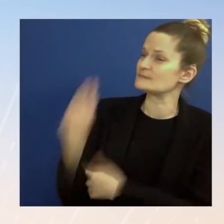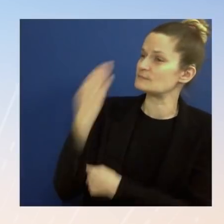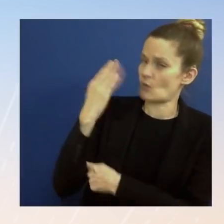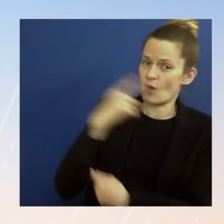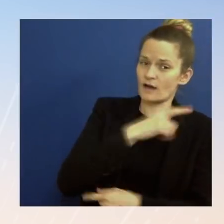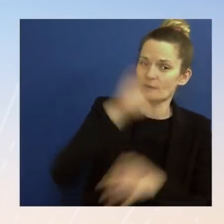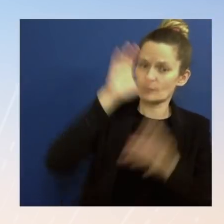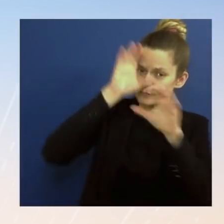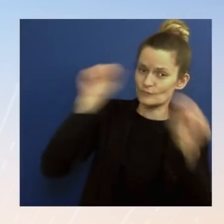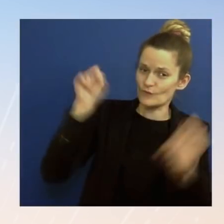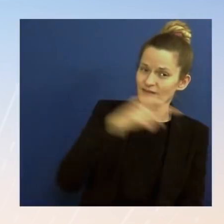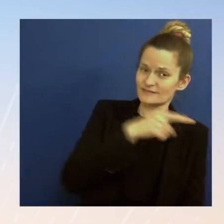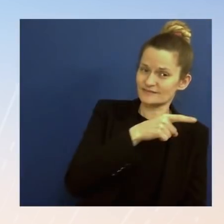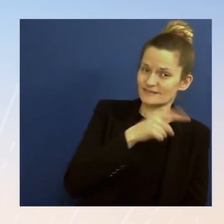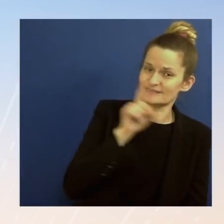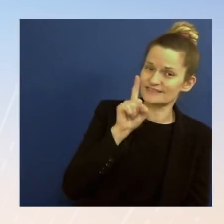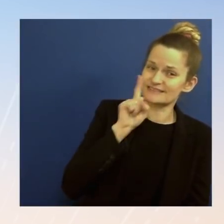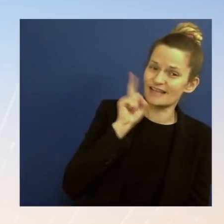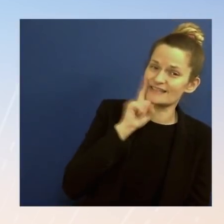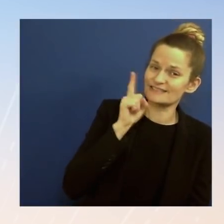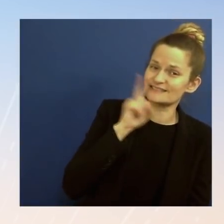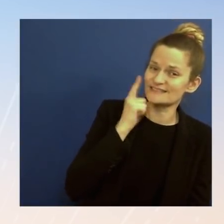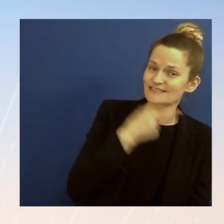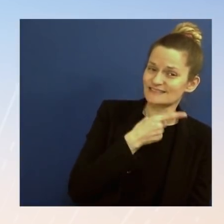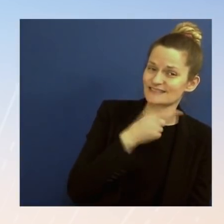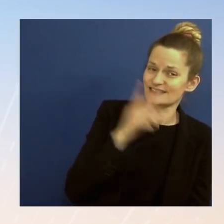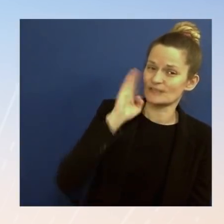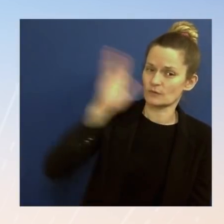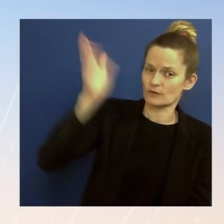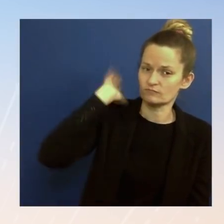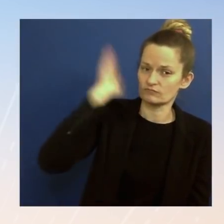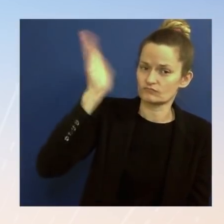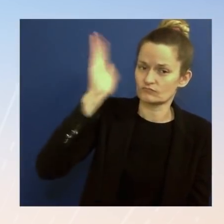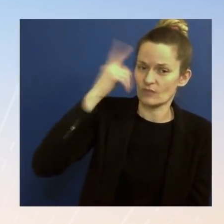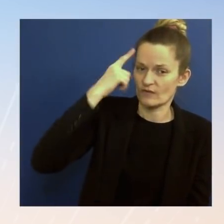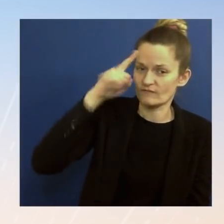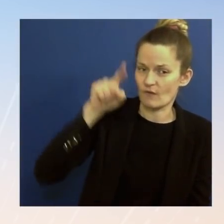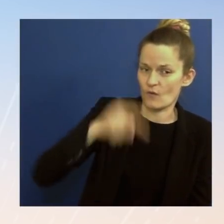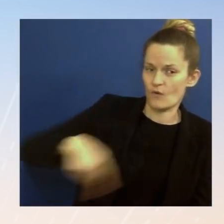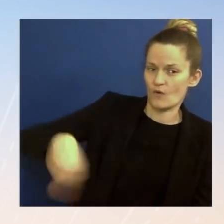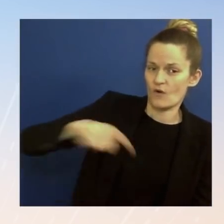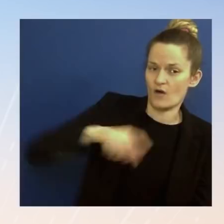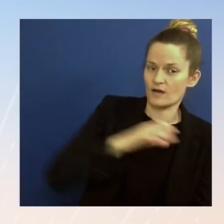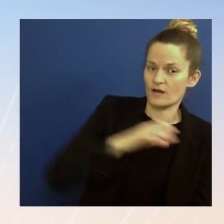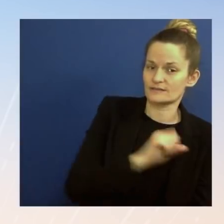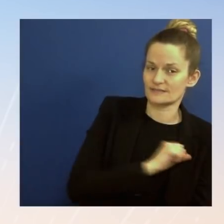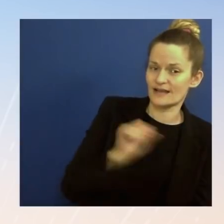What's the White House reaction to this address? Are there any concerns that the White House has about the Ukrainian President